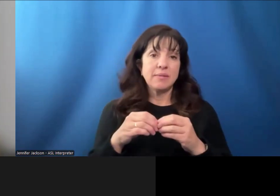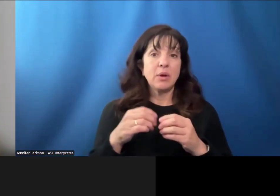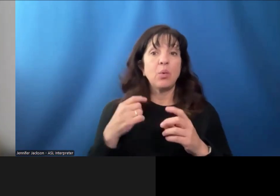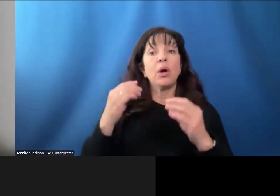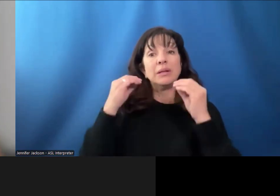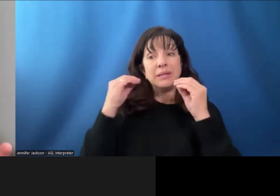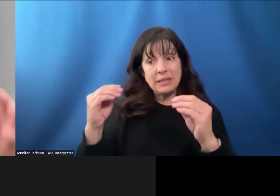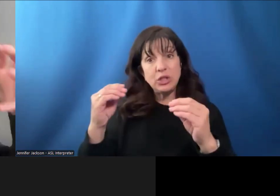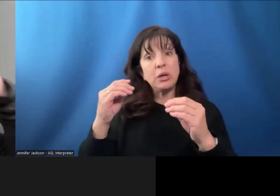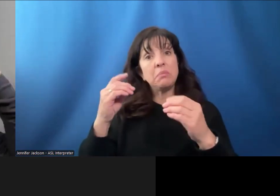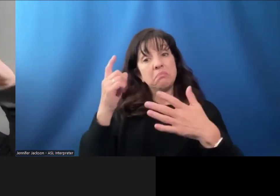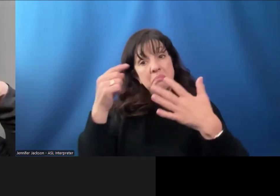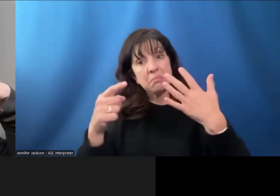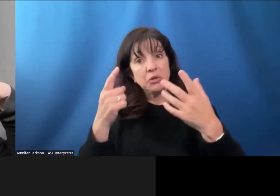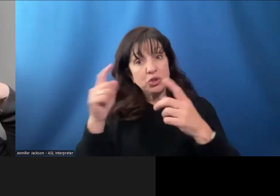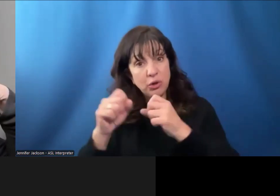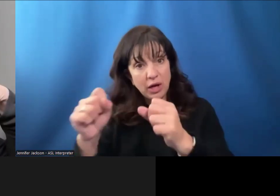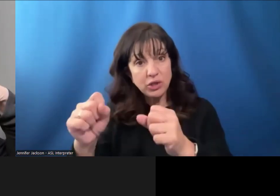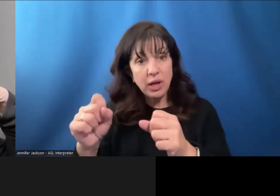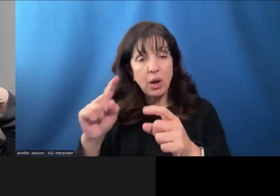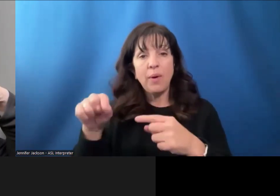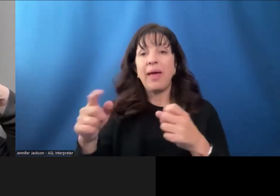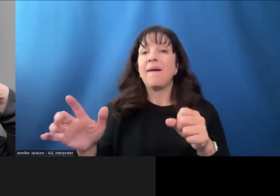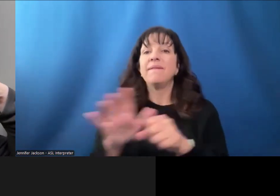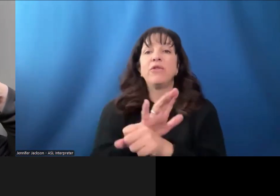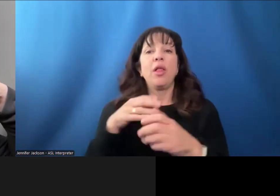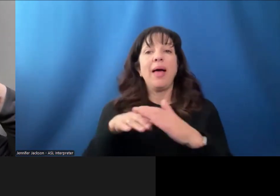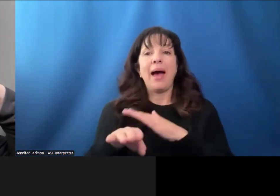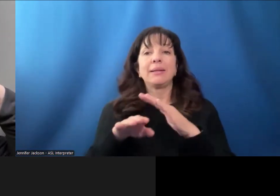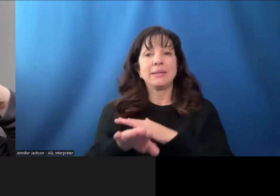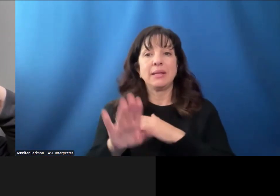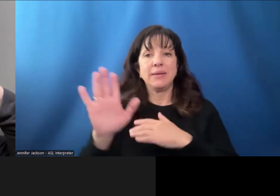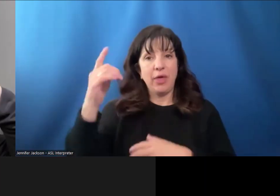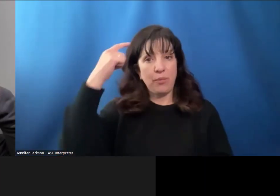strategies when they have full access of their brain, and then